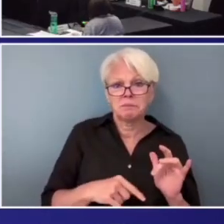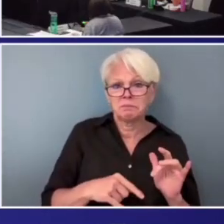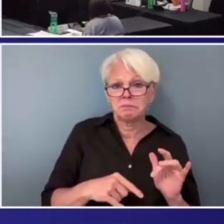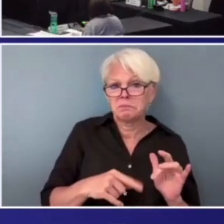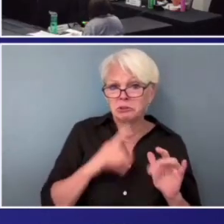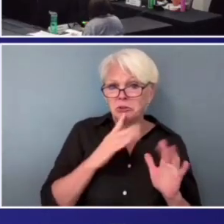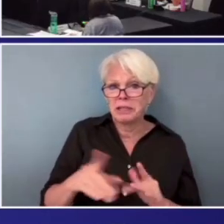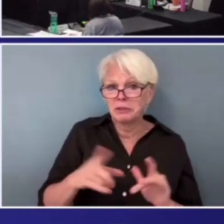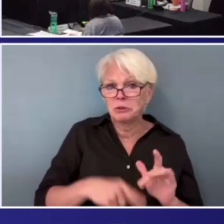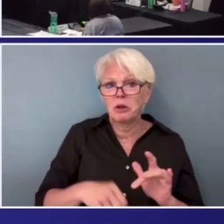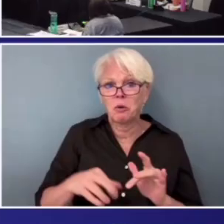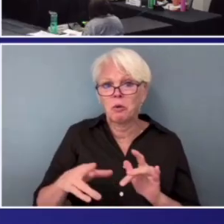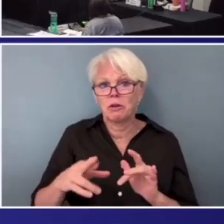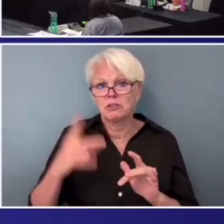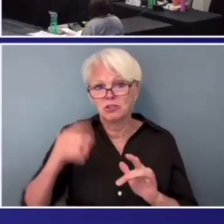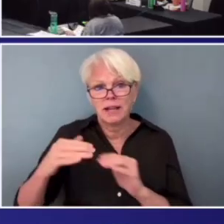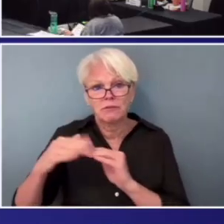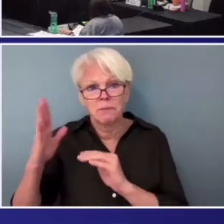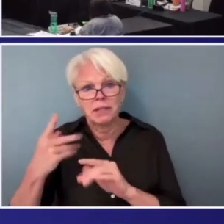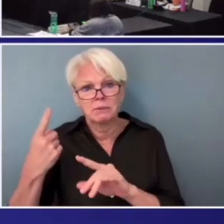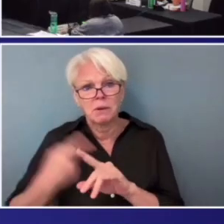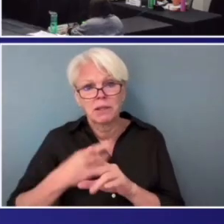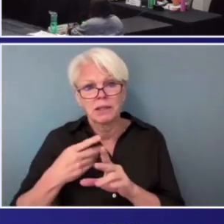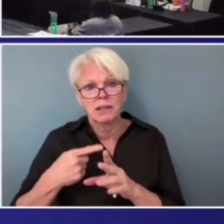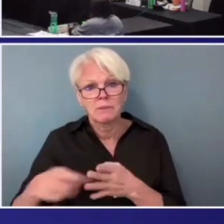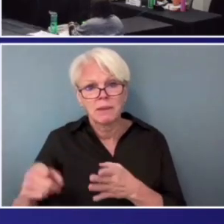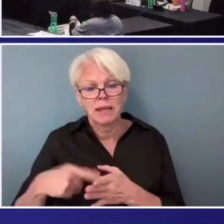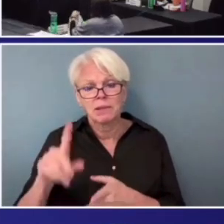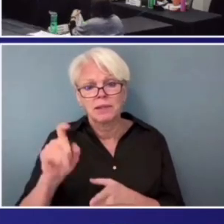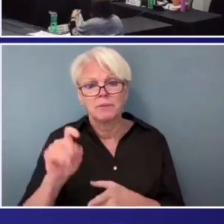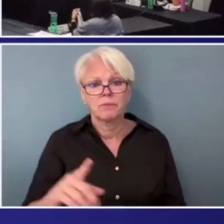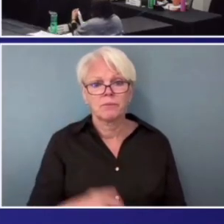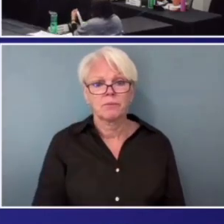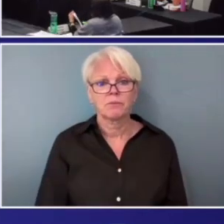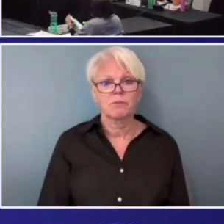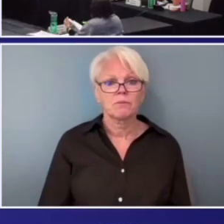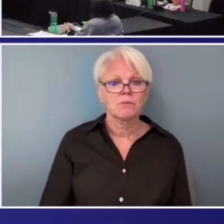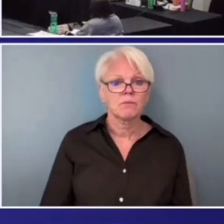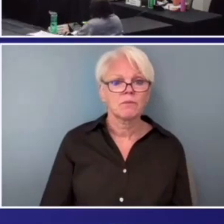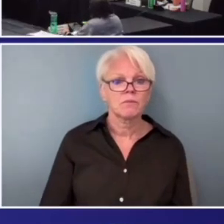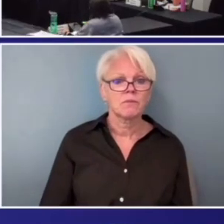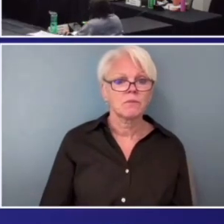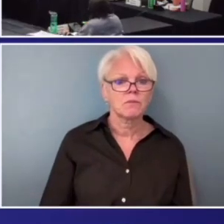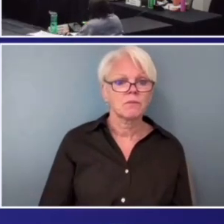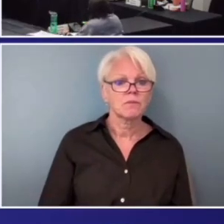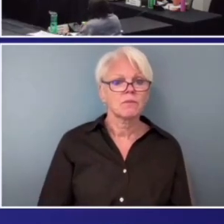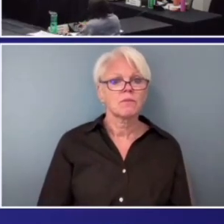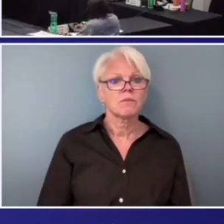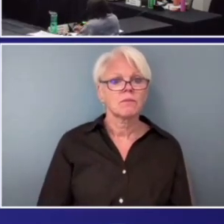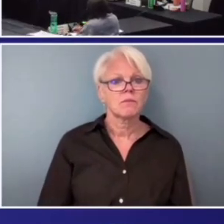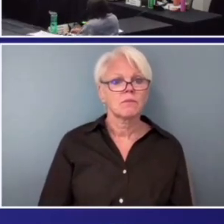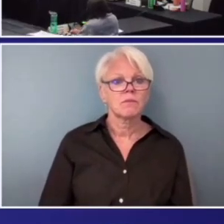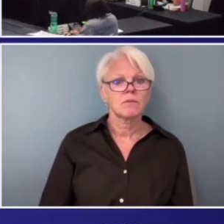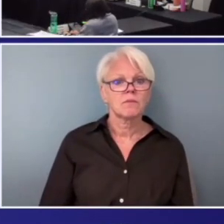monthly payment. Perhaps it could be $10 to